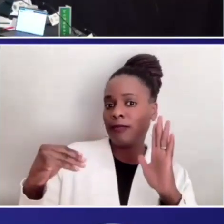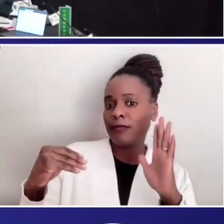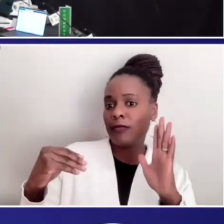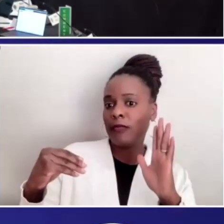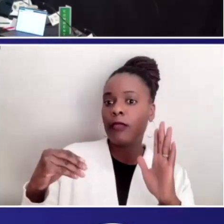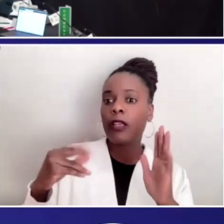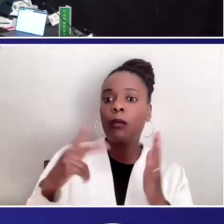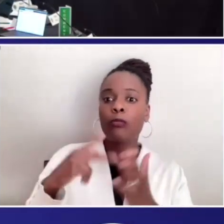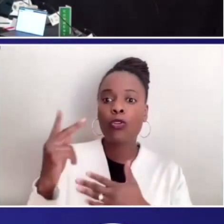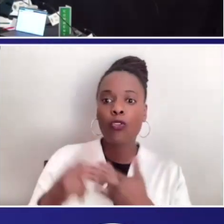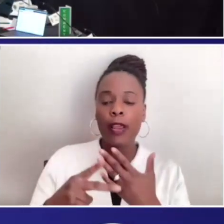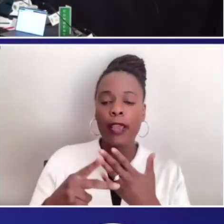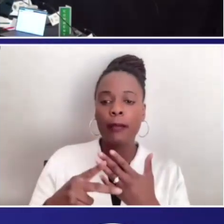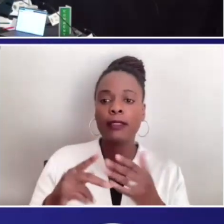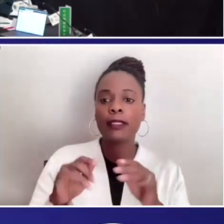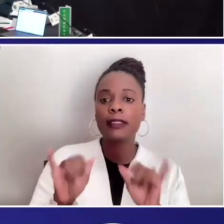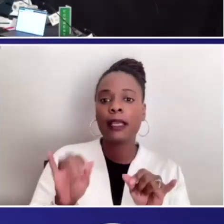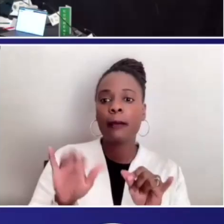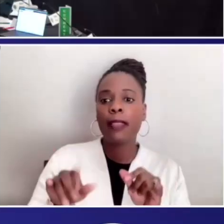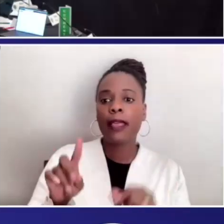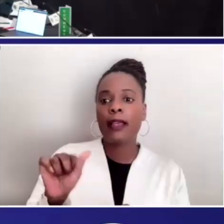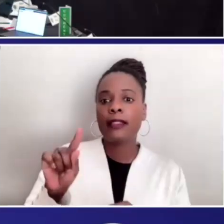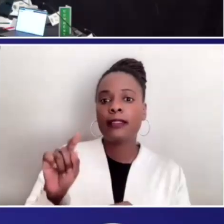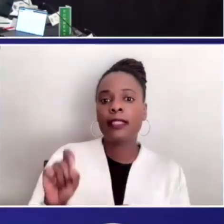Sorry, I didn't mean to be combative. I just got a little worked up.